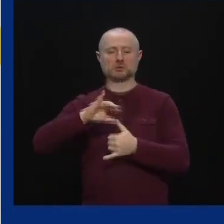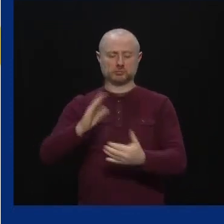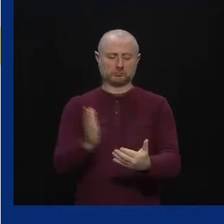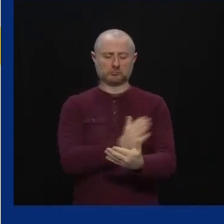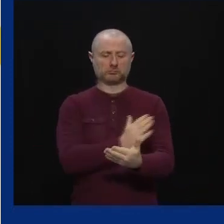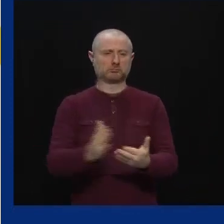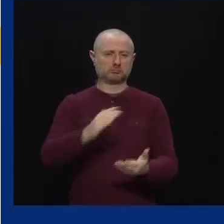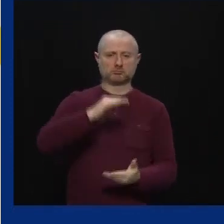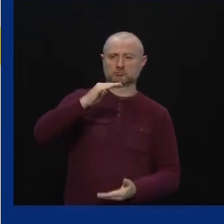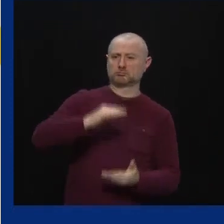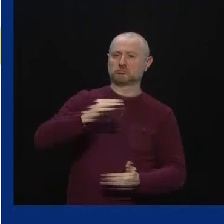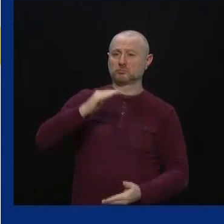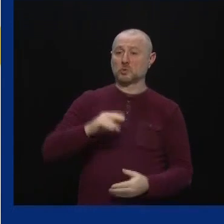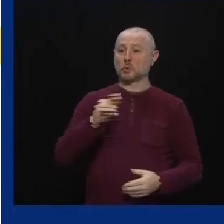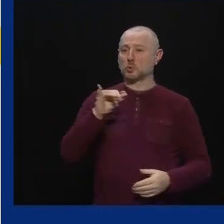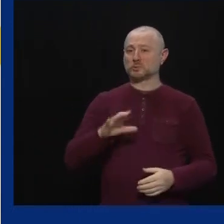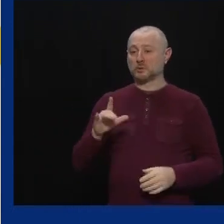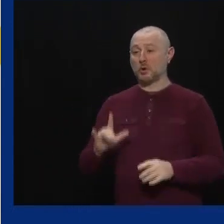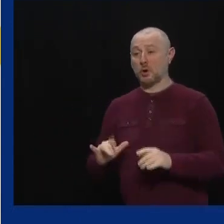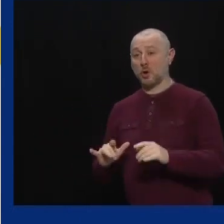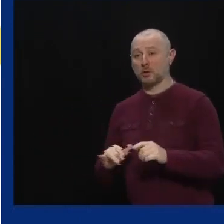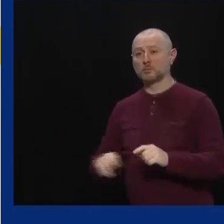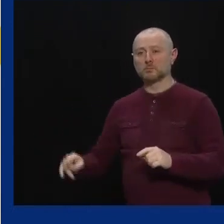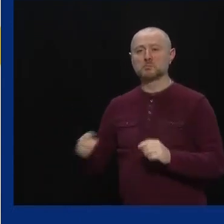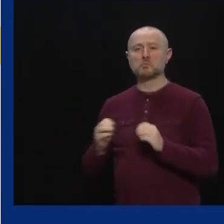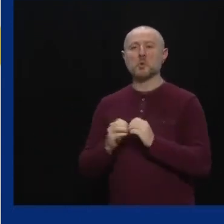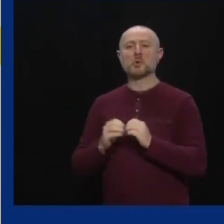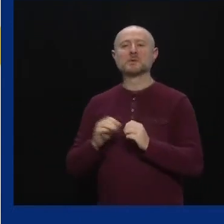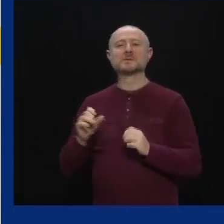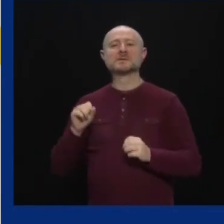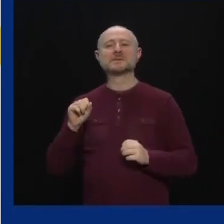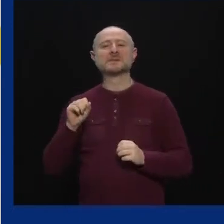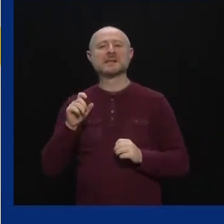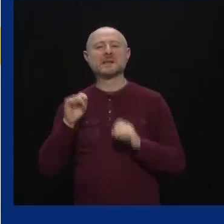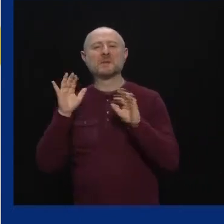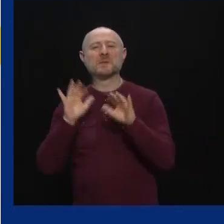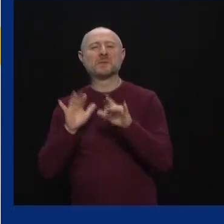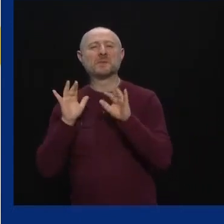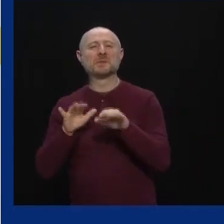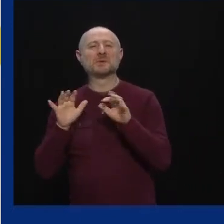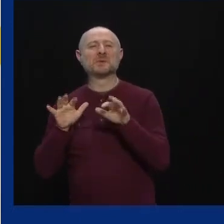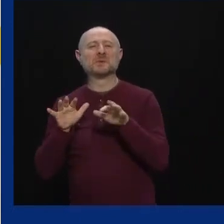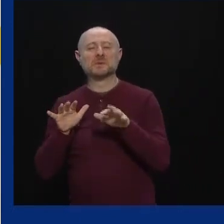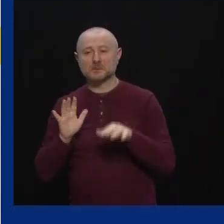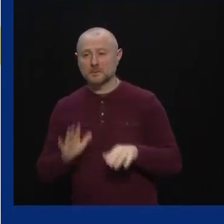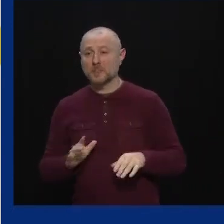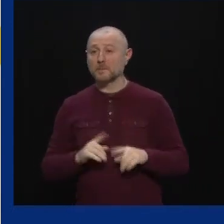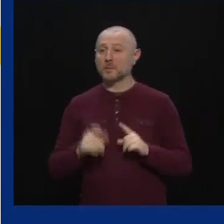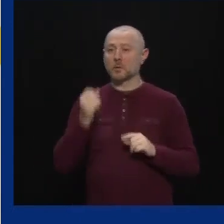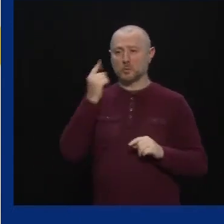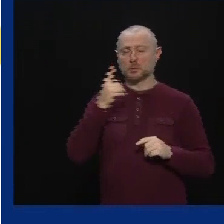STATE NORTH OF THE CITY ANYWHERE FROM 6 INCHES TO JUST OVER A FOOT. NEW YORK CITY AND LONG ISLAND